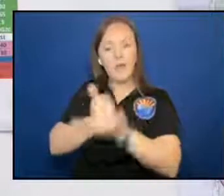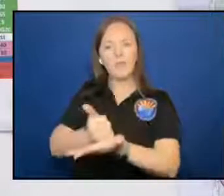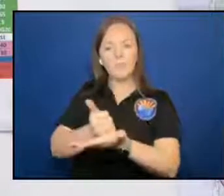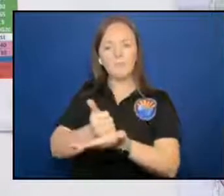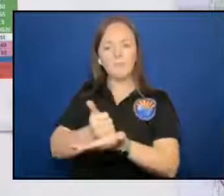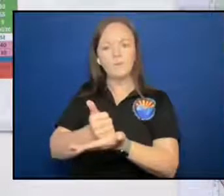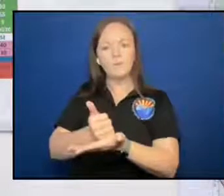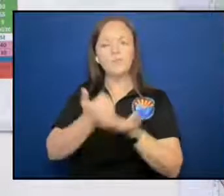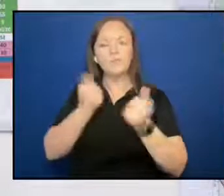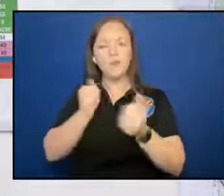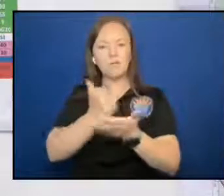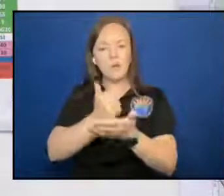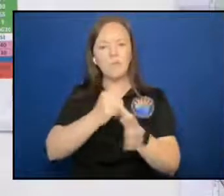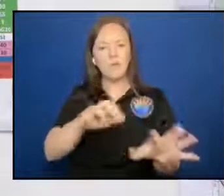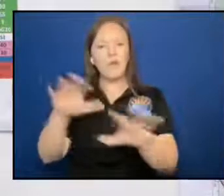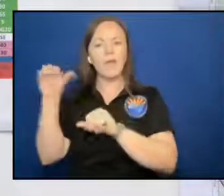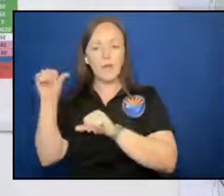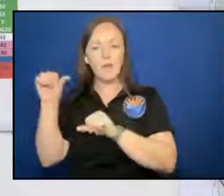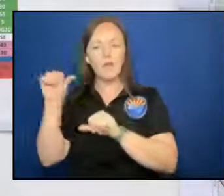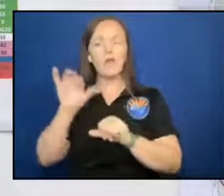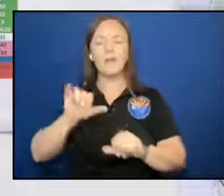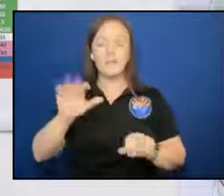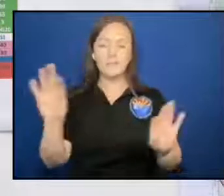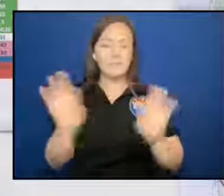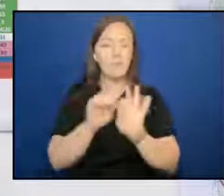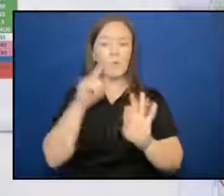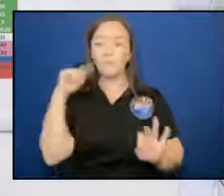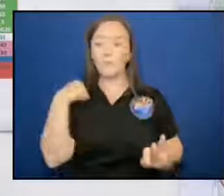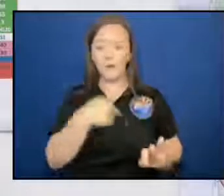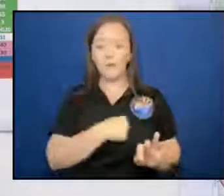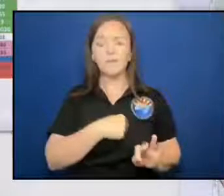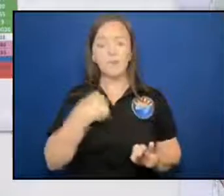EVACUATION SYSTEM UPDATES AND SO MORE RECENTLY WE WERE